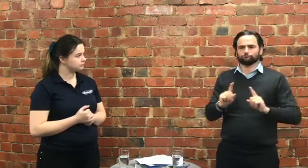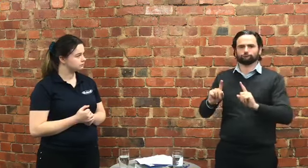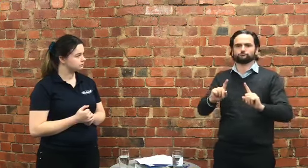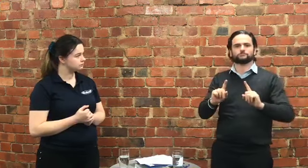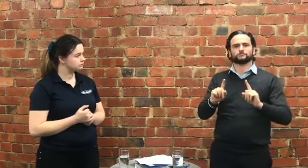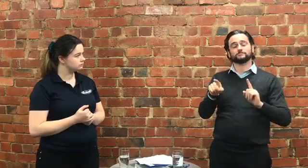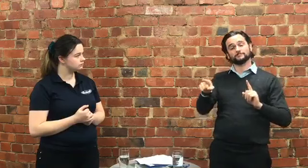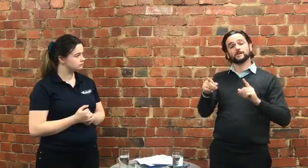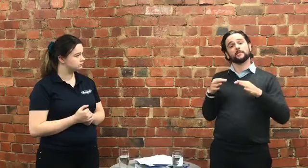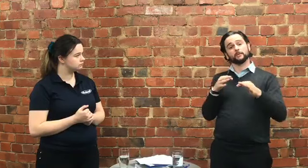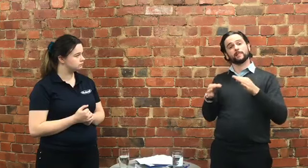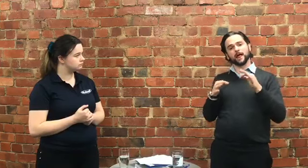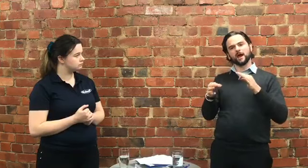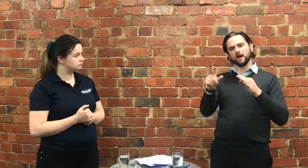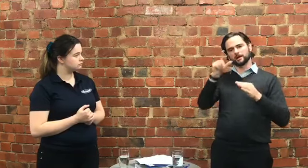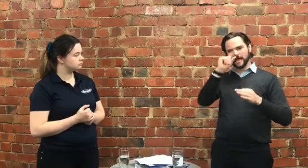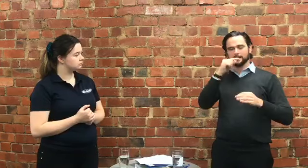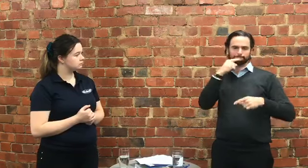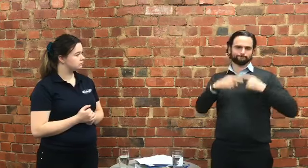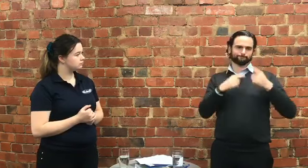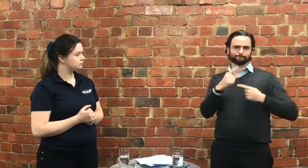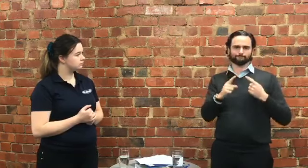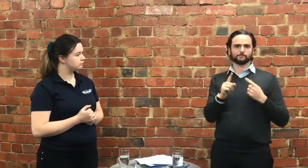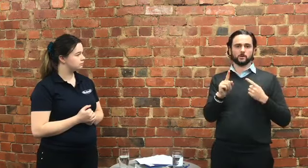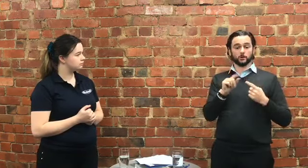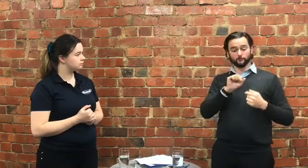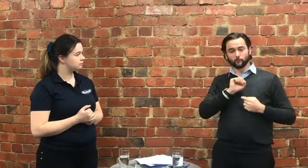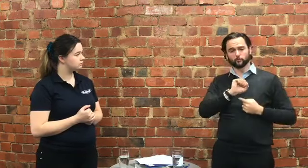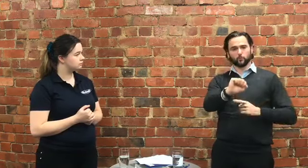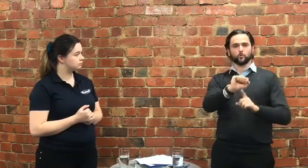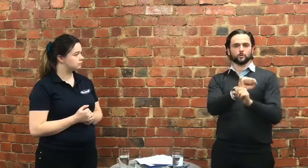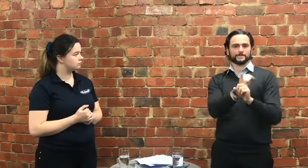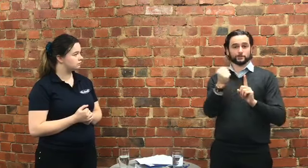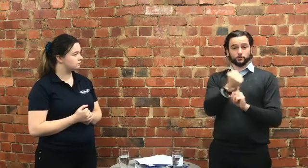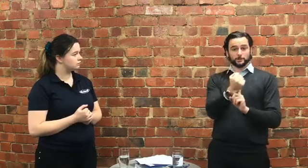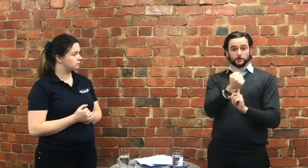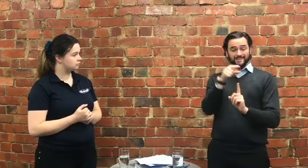so you're clear on what can be funded through the NDIS.